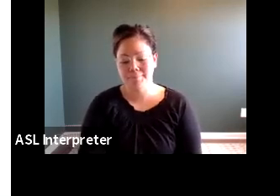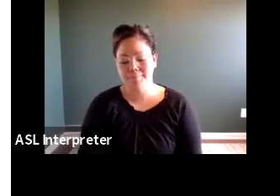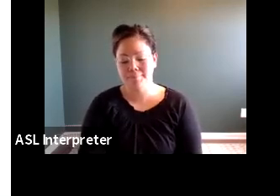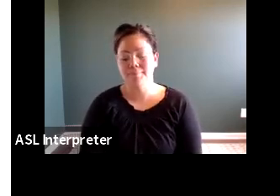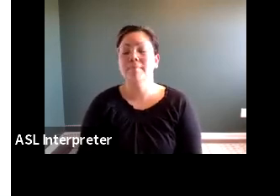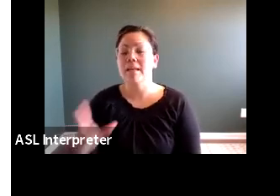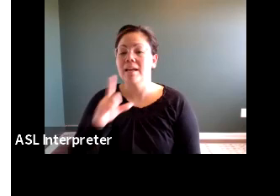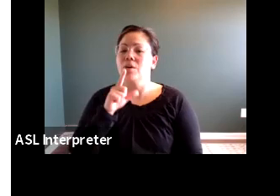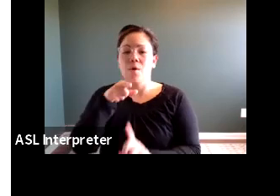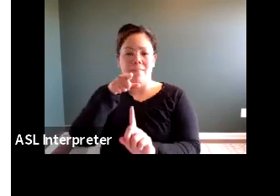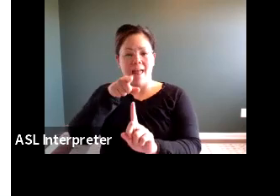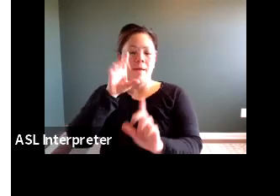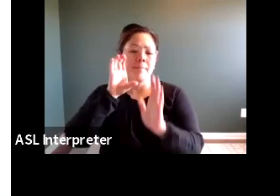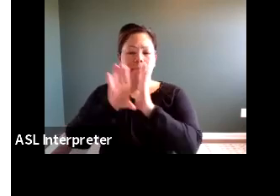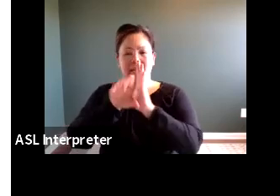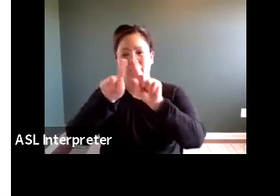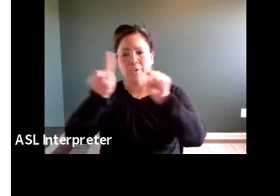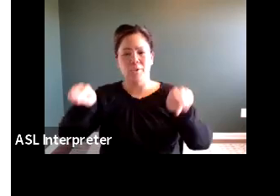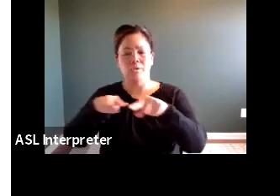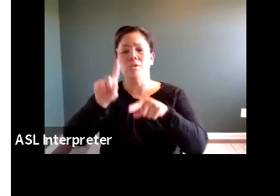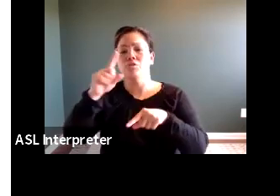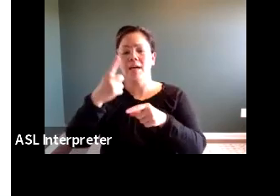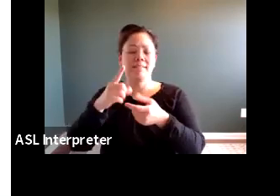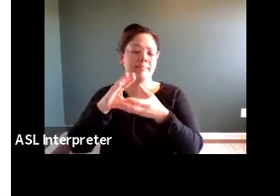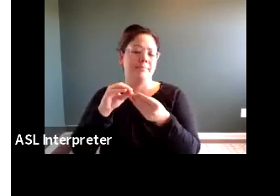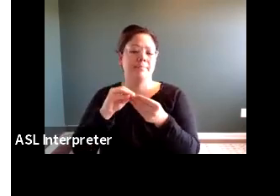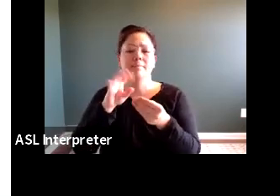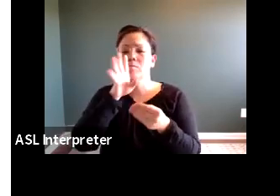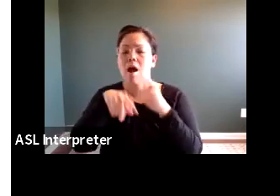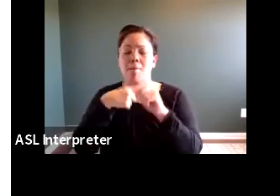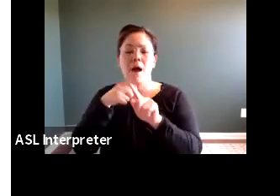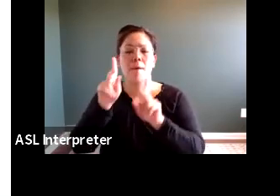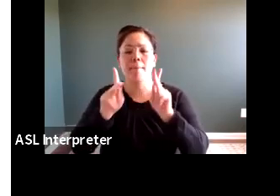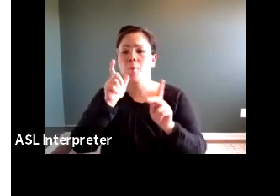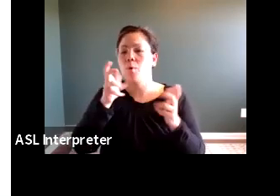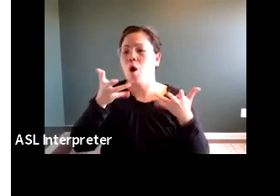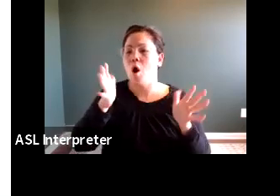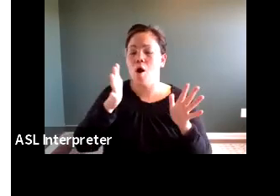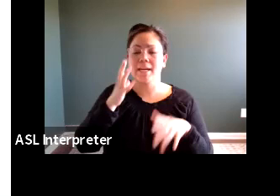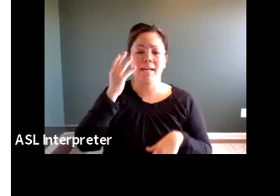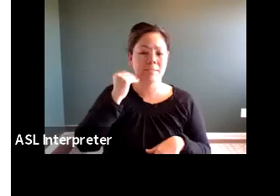So this one is just talking about that people often who have already been to the hospital once,